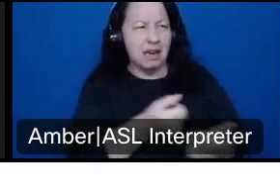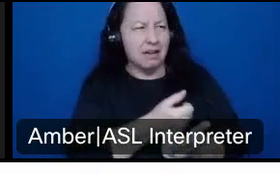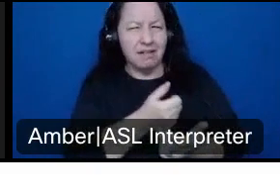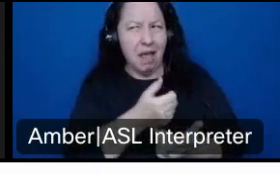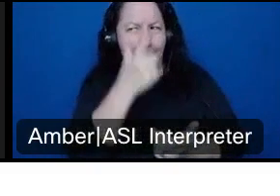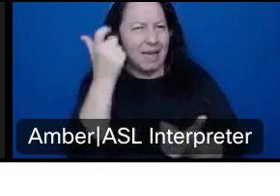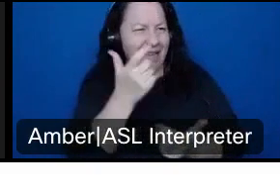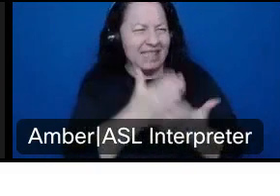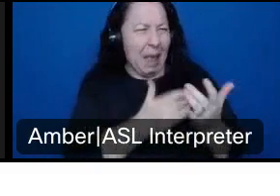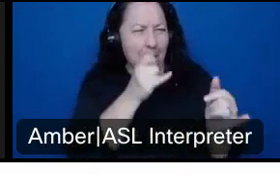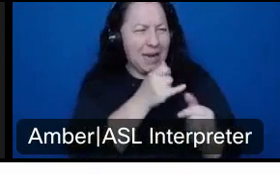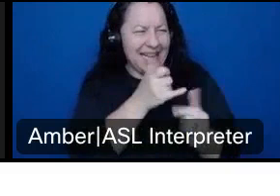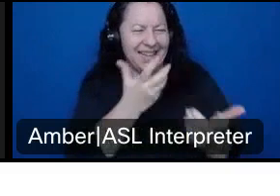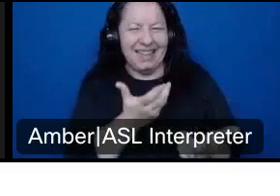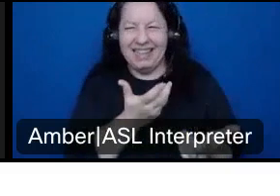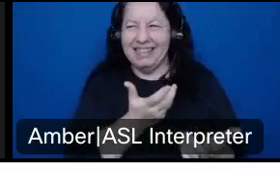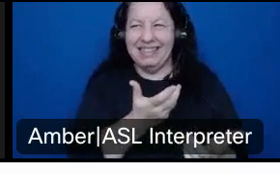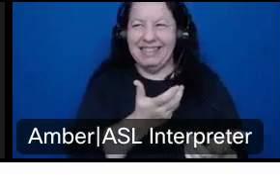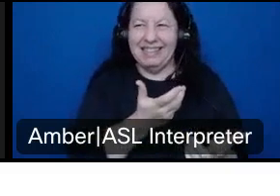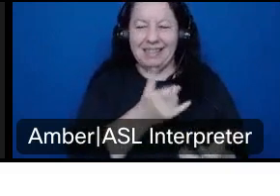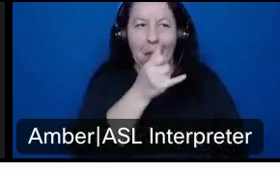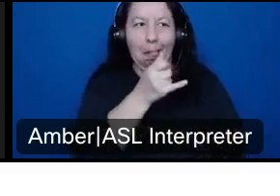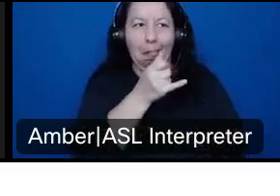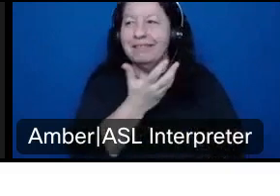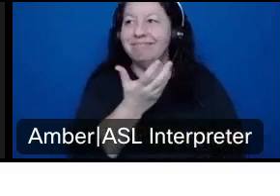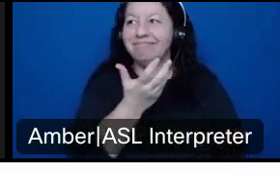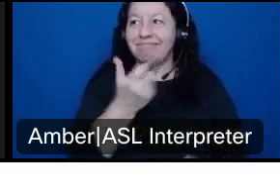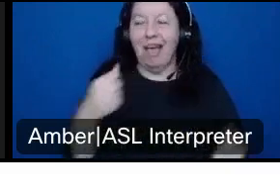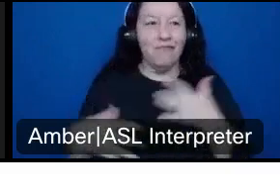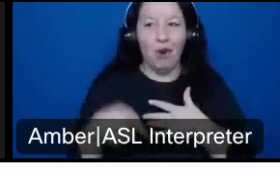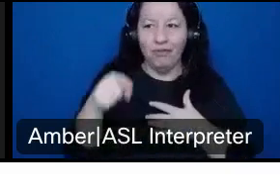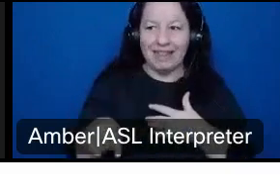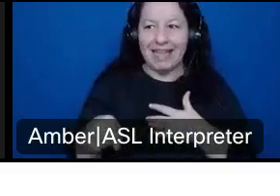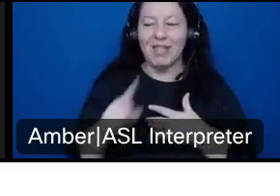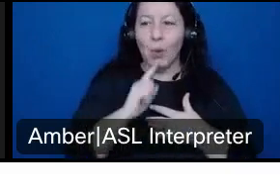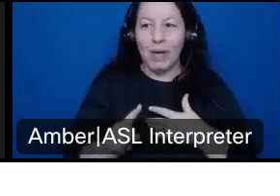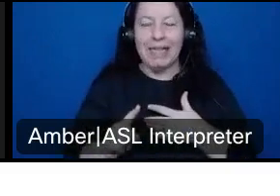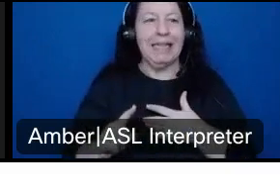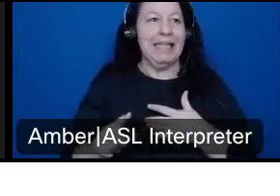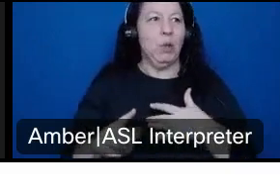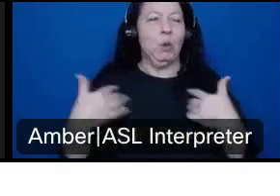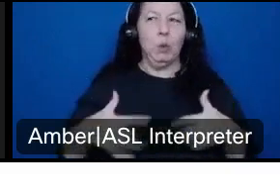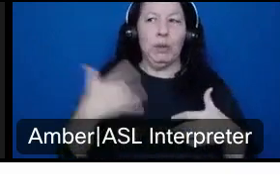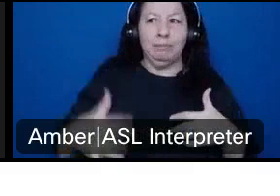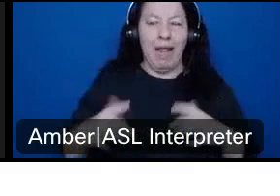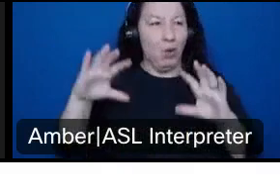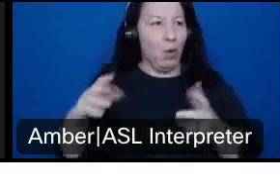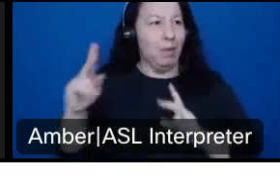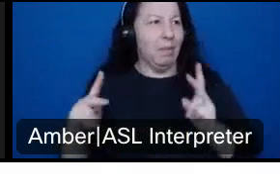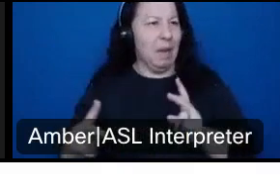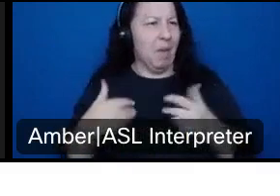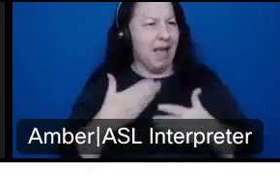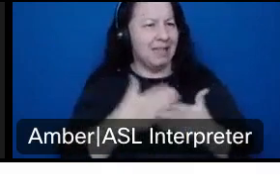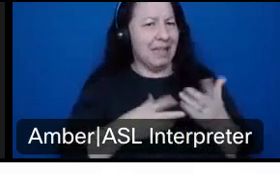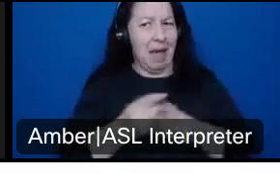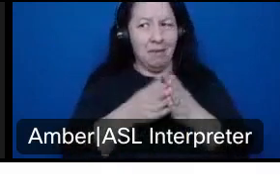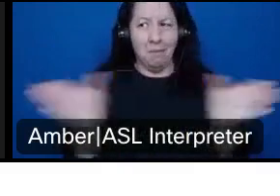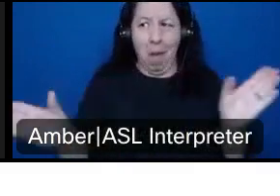That these very vulnerable population posted some kind of public risk. Um, and it's not for commentary. It's just.